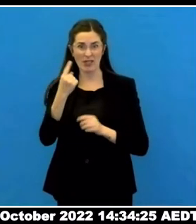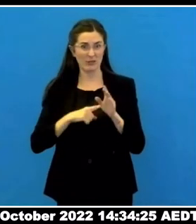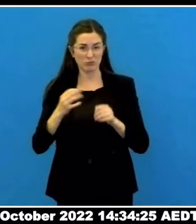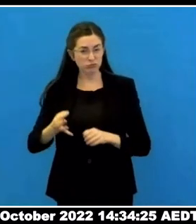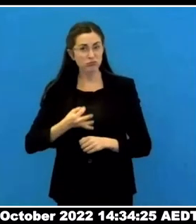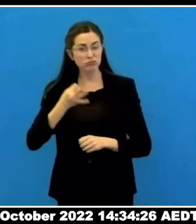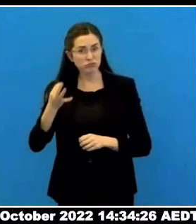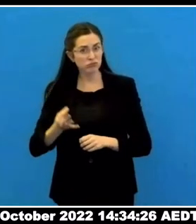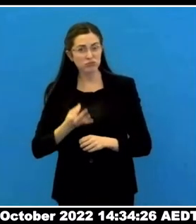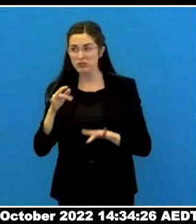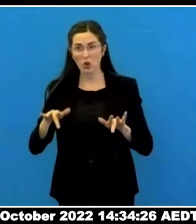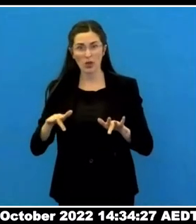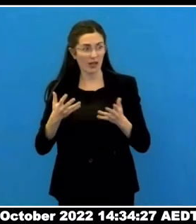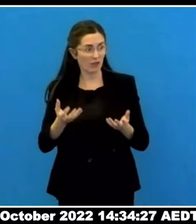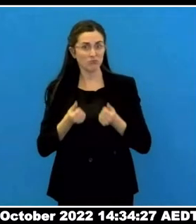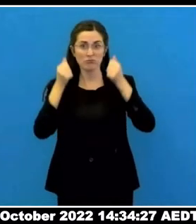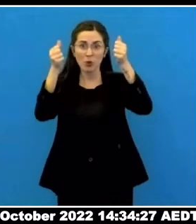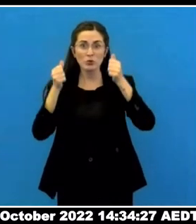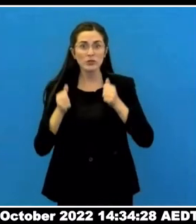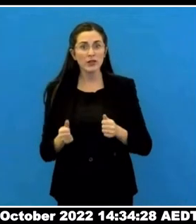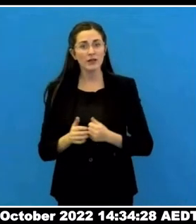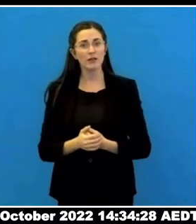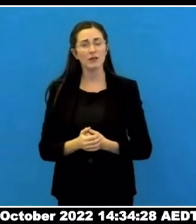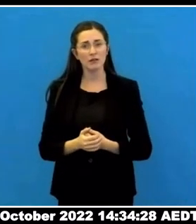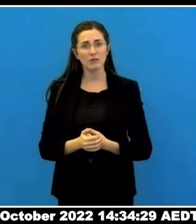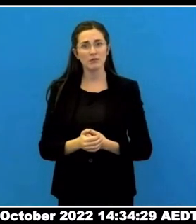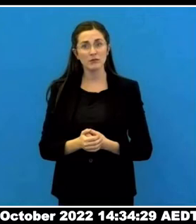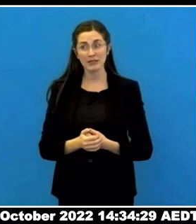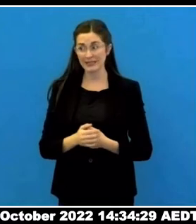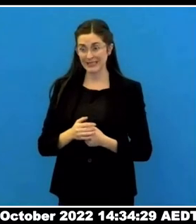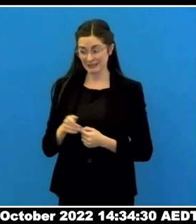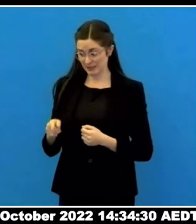Since my daughter joined the NDIS, no one has come to the house